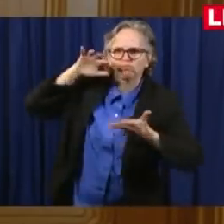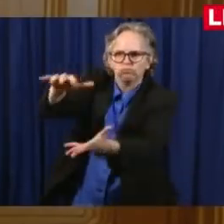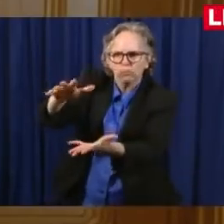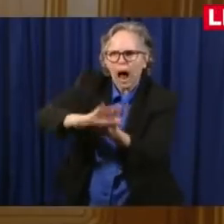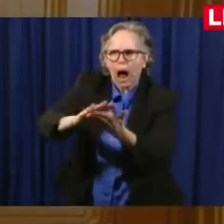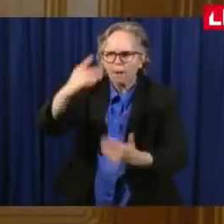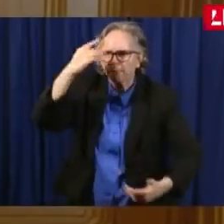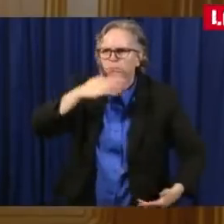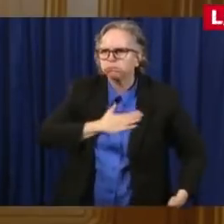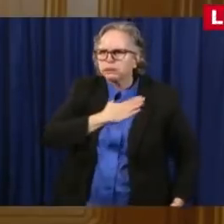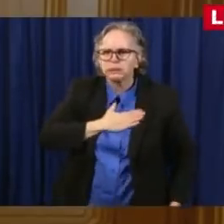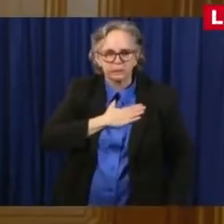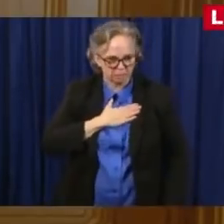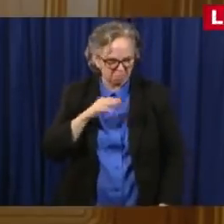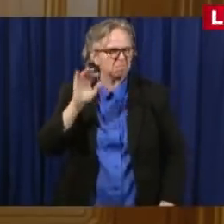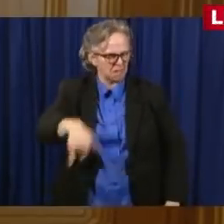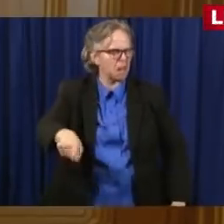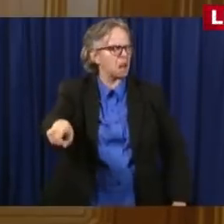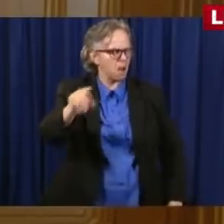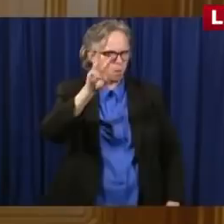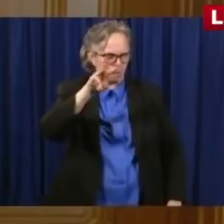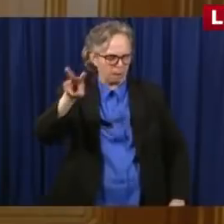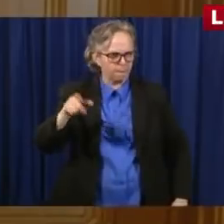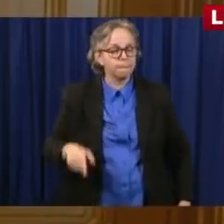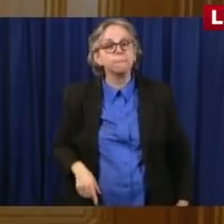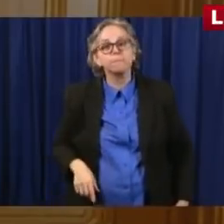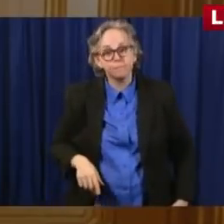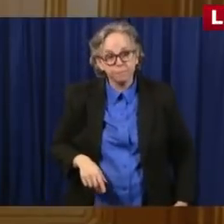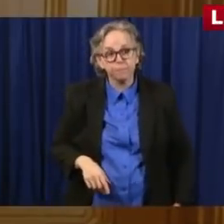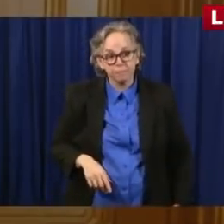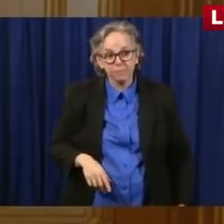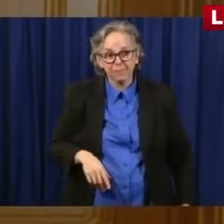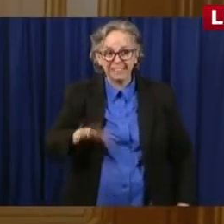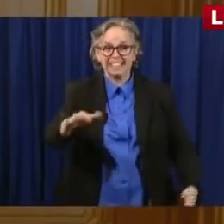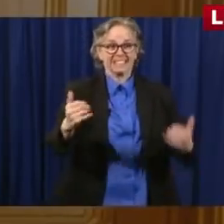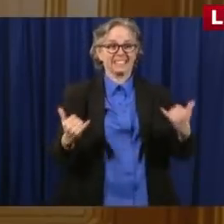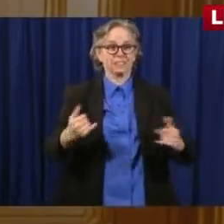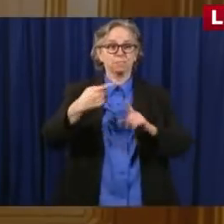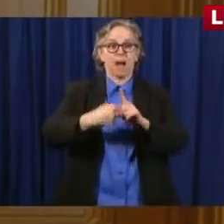THEY CAN REACH BATTELLE AT BATTELLE.ORG.